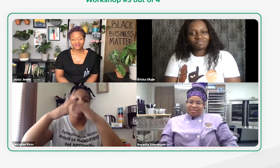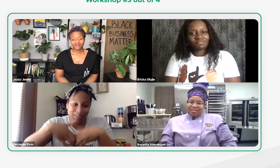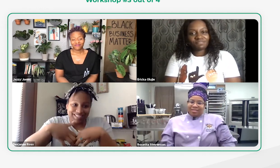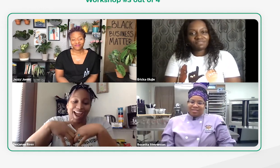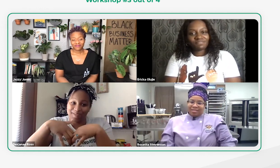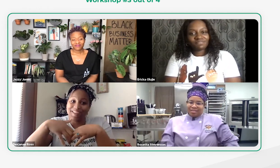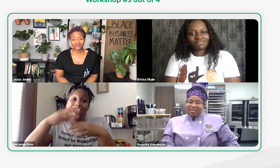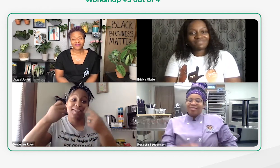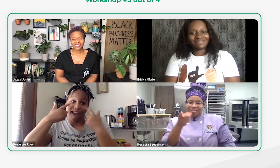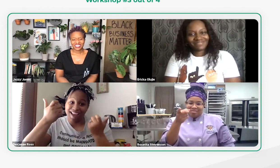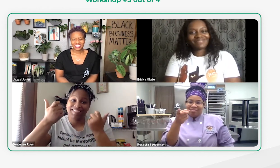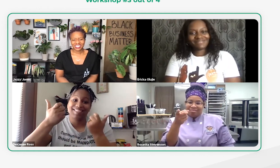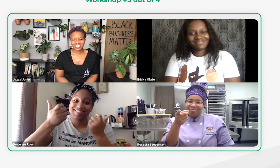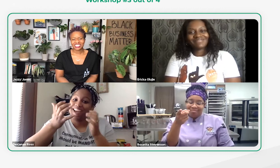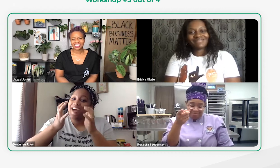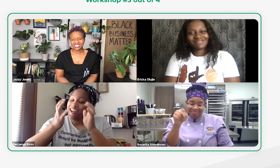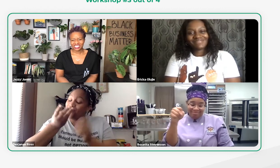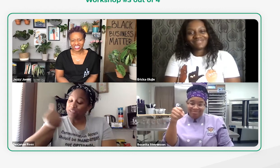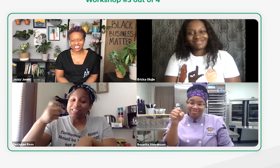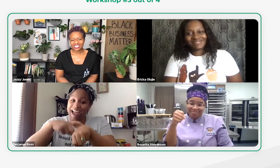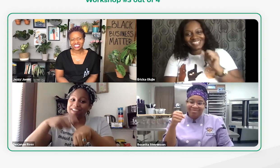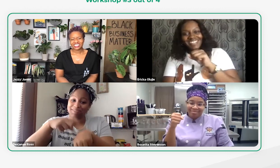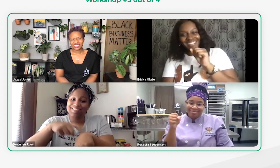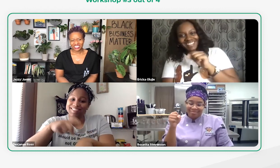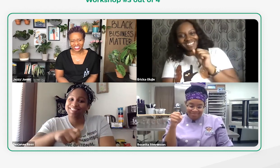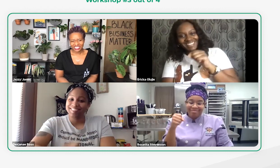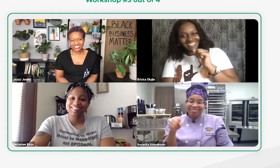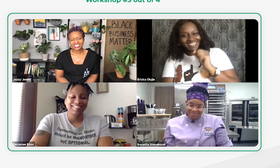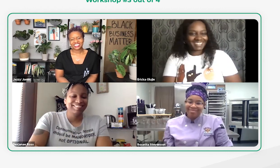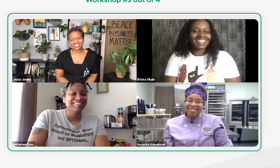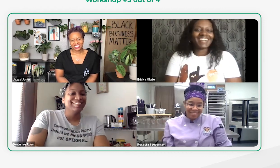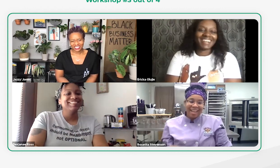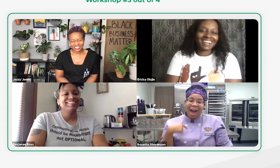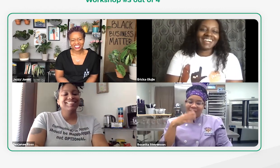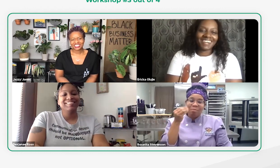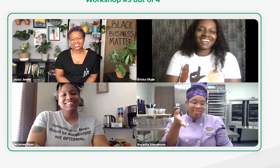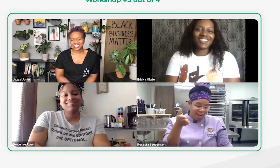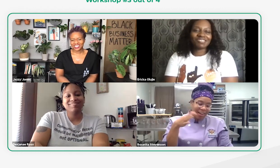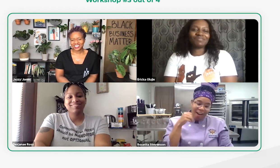I can't say how many times they broke down and cried. Several times as a matter-of-fact. Jazzy Yes.